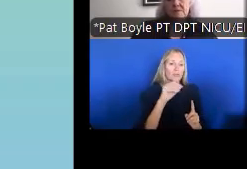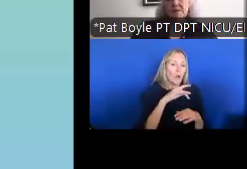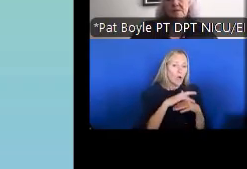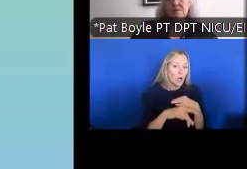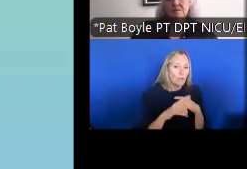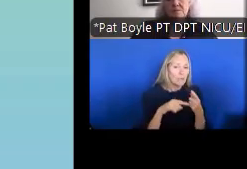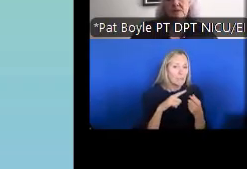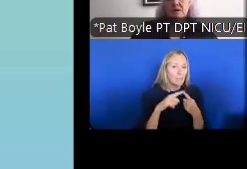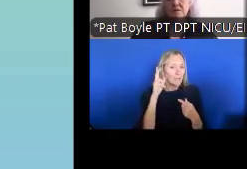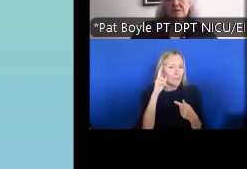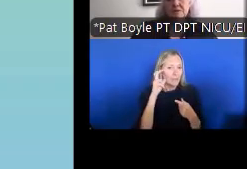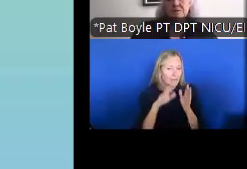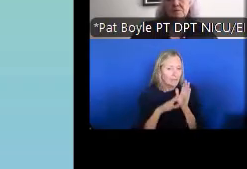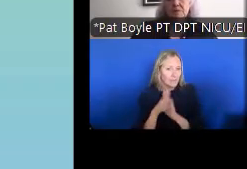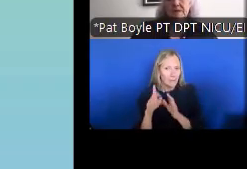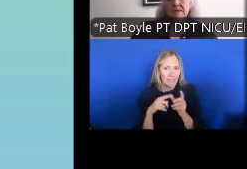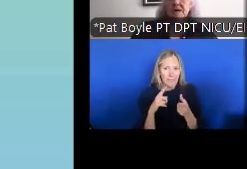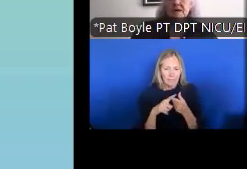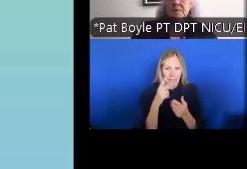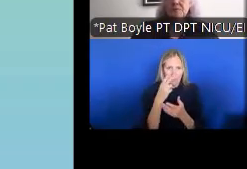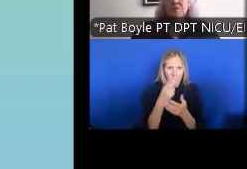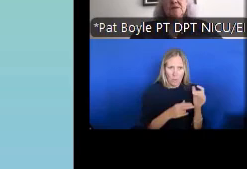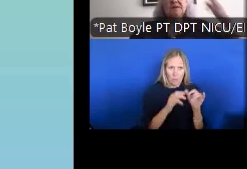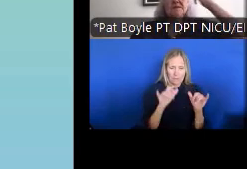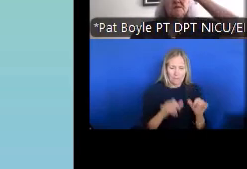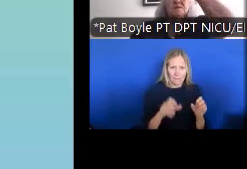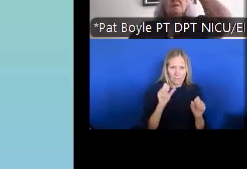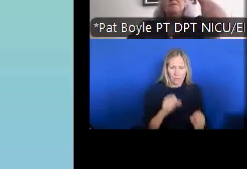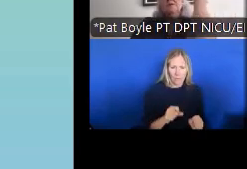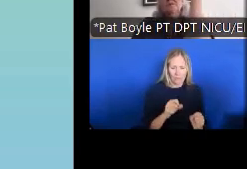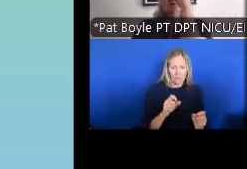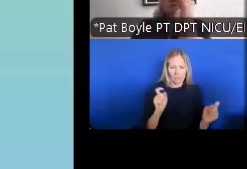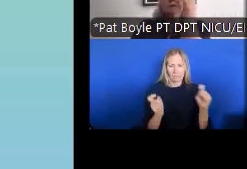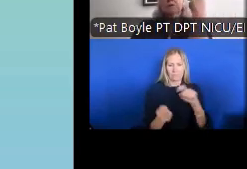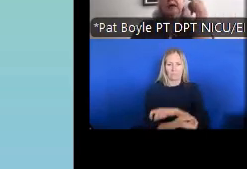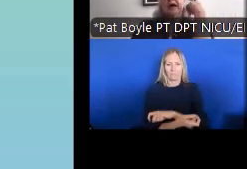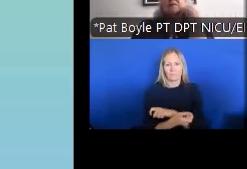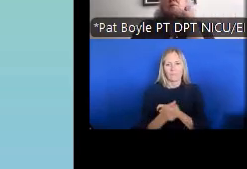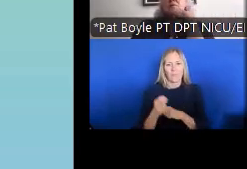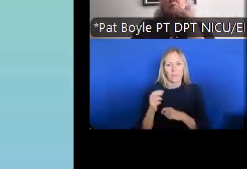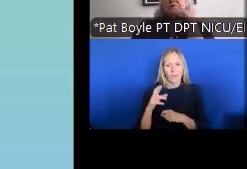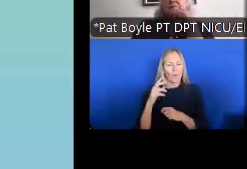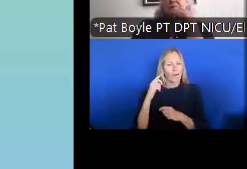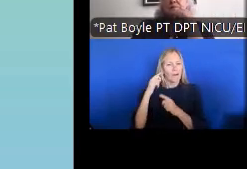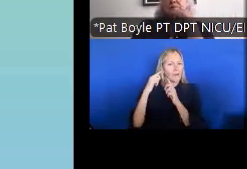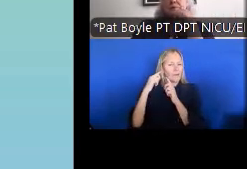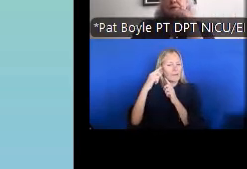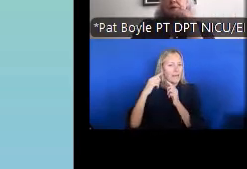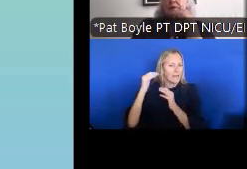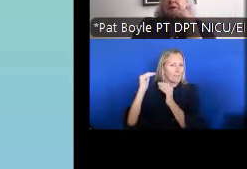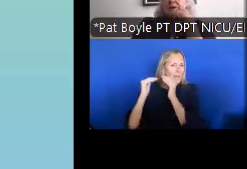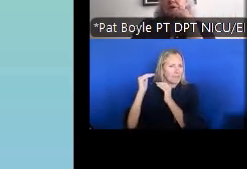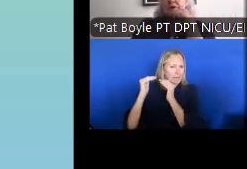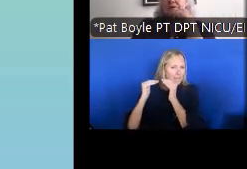systems may be altered. Poorly timed or excessive vestibular movement or lack of proprioceptive input can cause